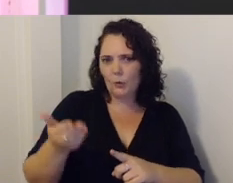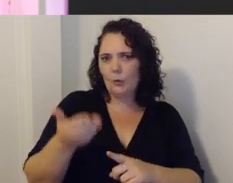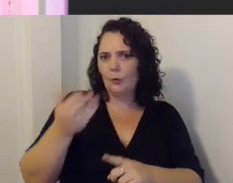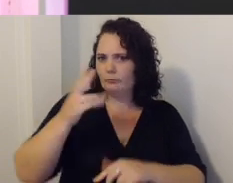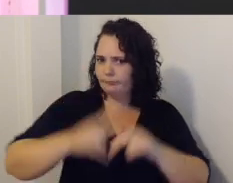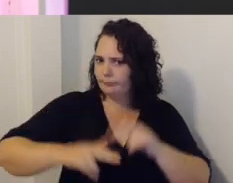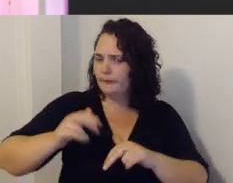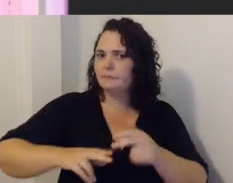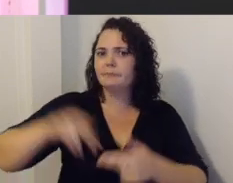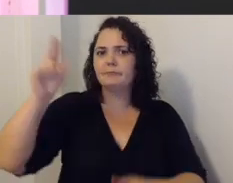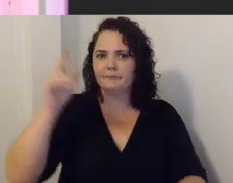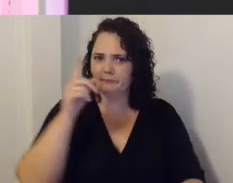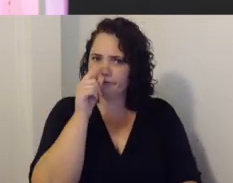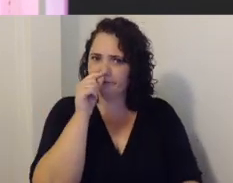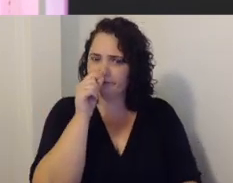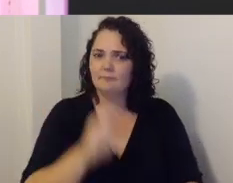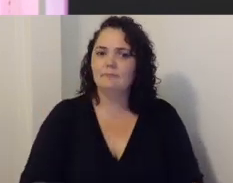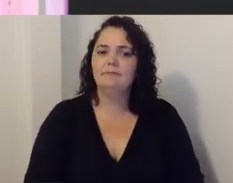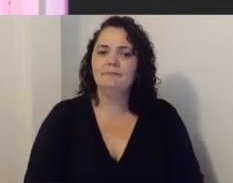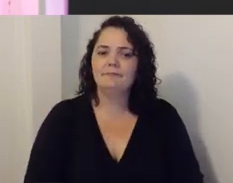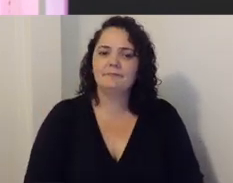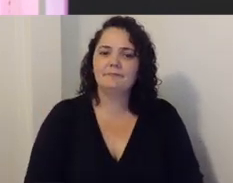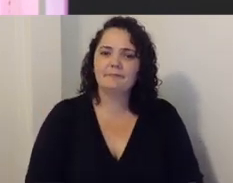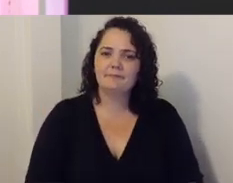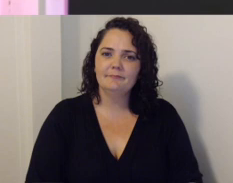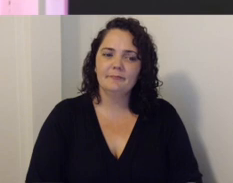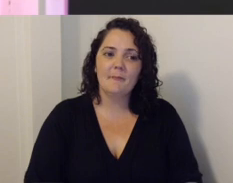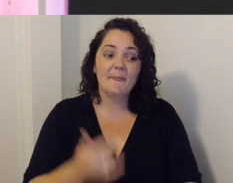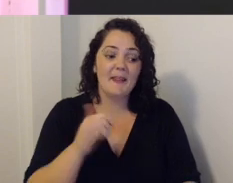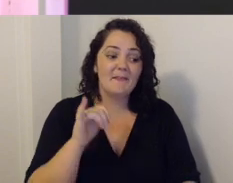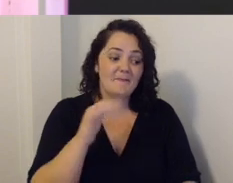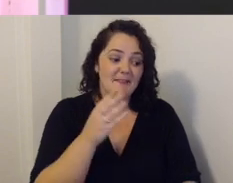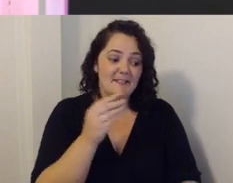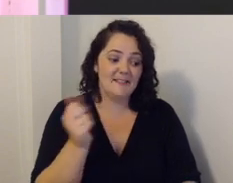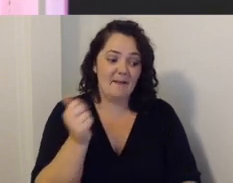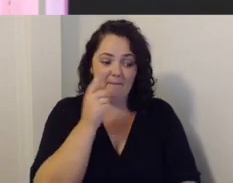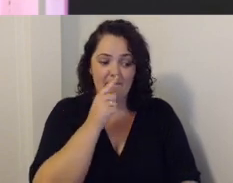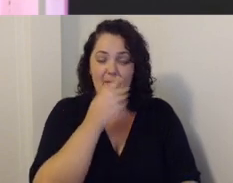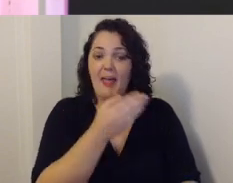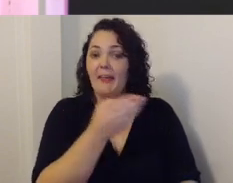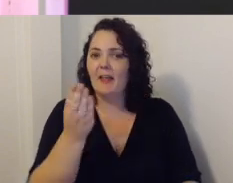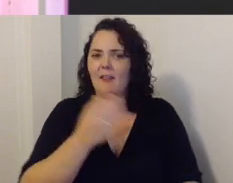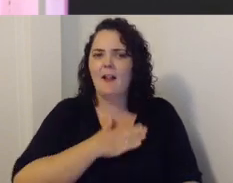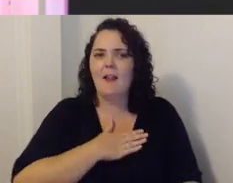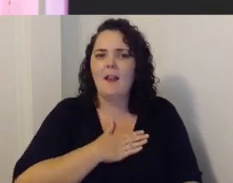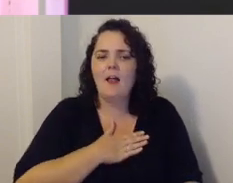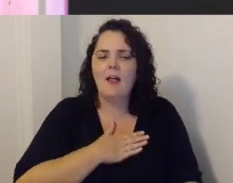if I've got paper purists out there who love just that quality of the fiber of the paper and the way